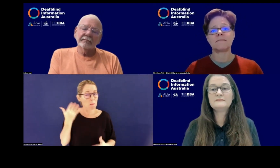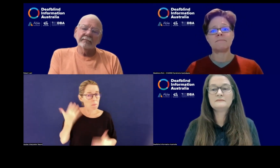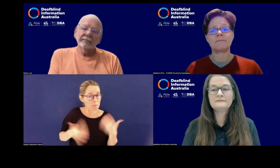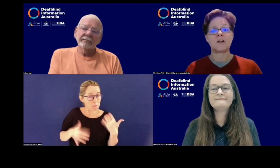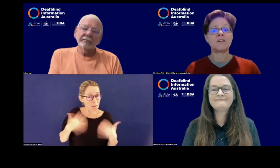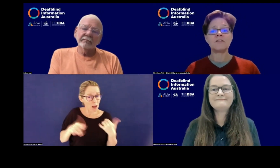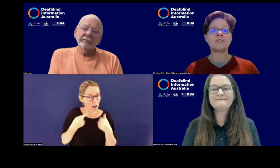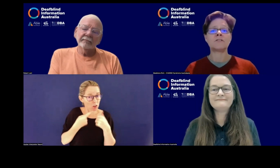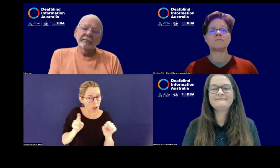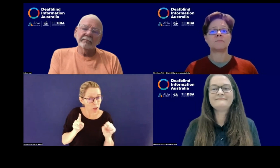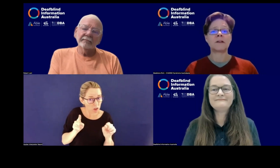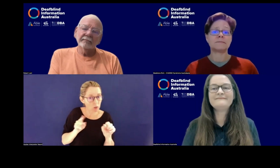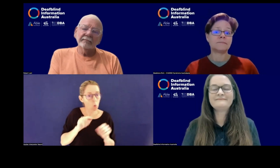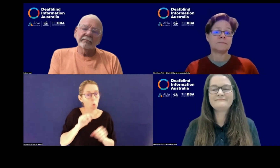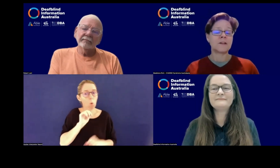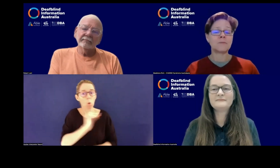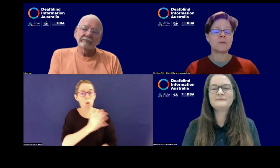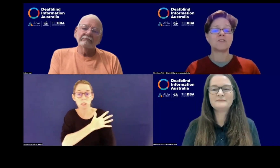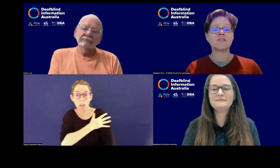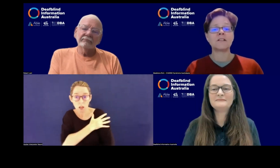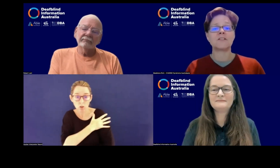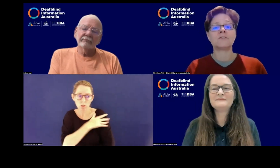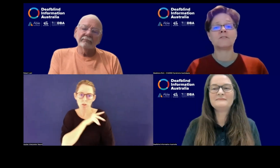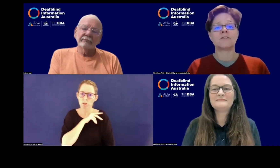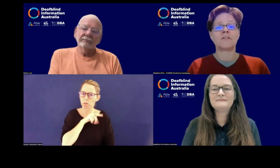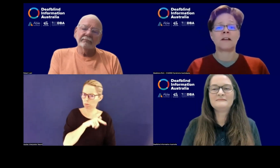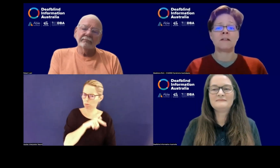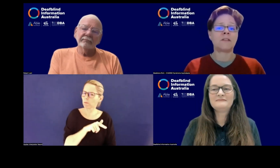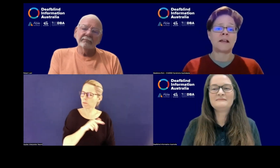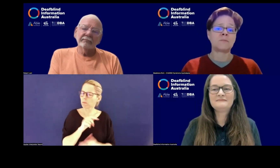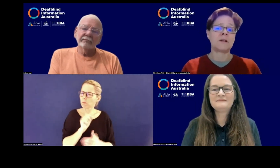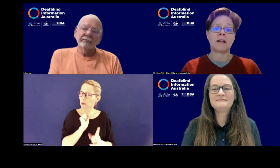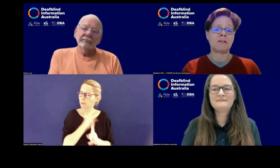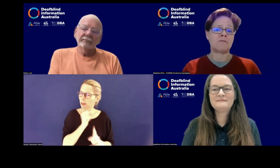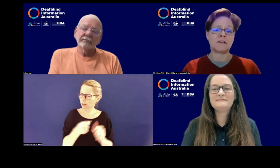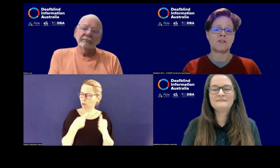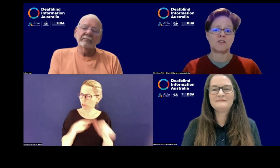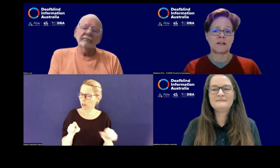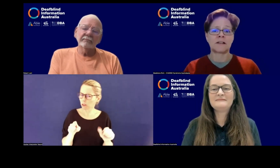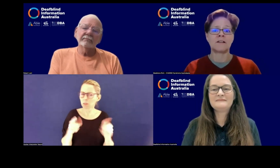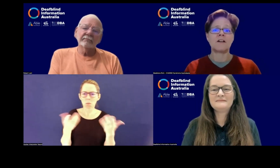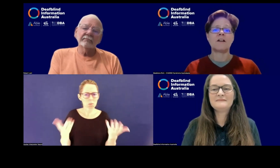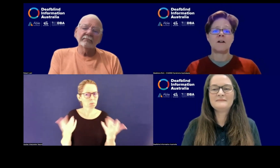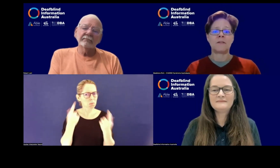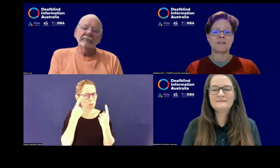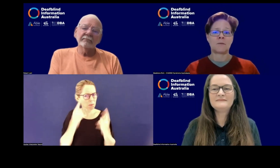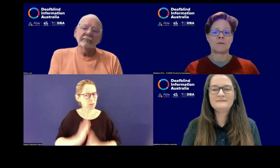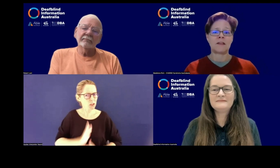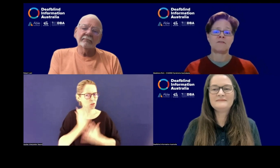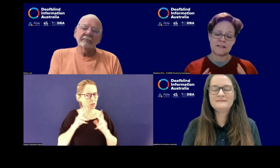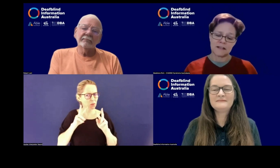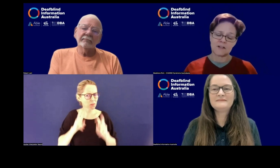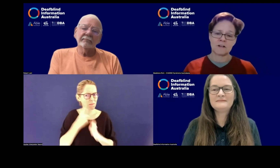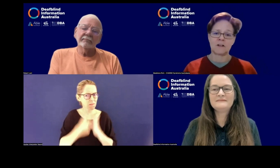I don't know, it would be interesting to find if there has been any research done on that type of thing, for sensory loss.